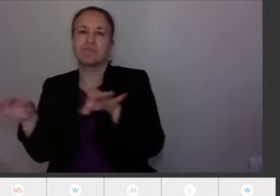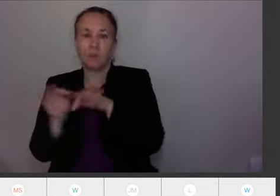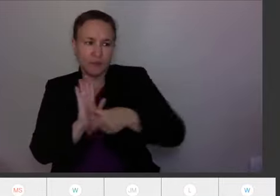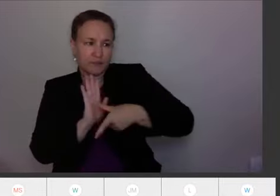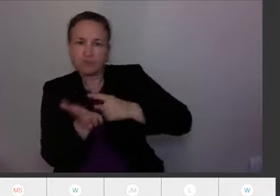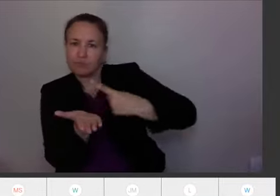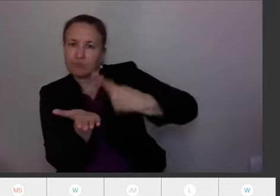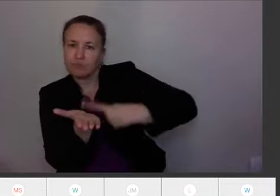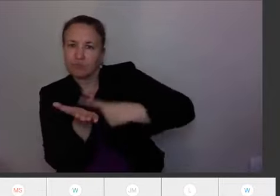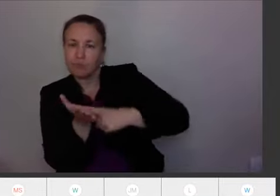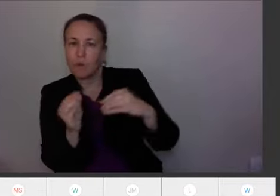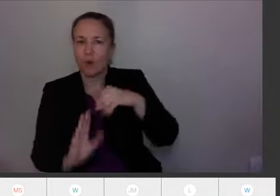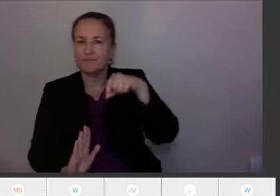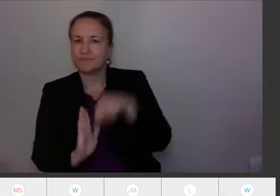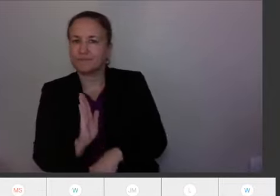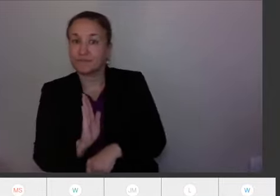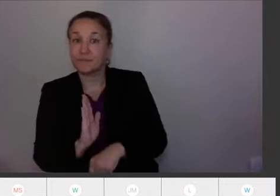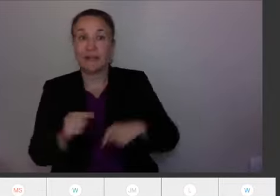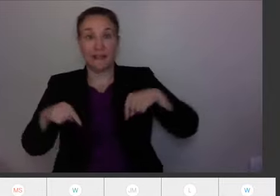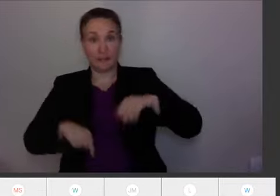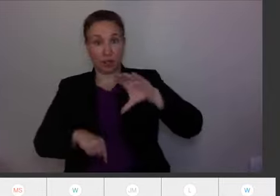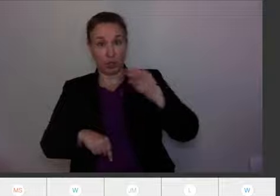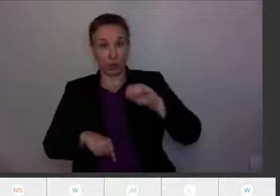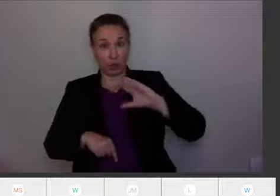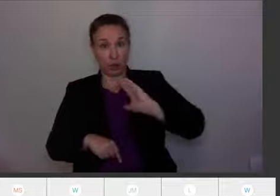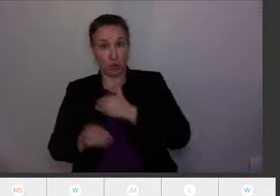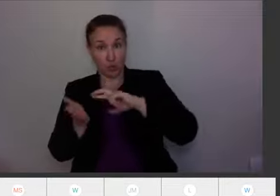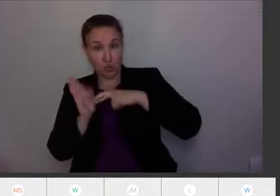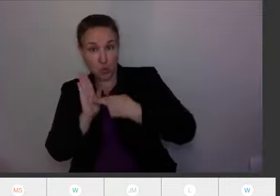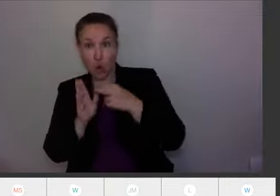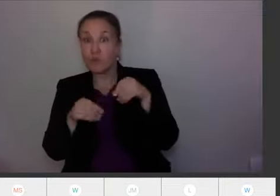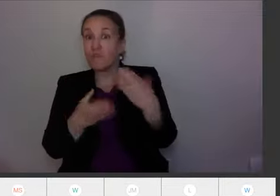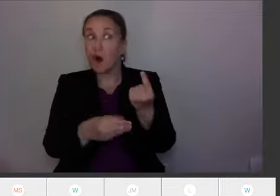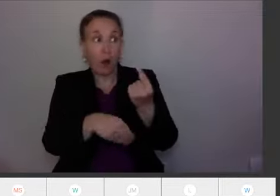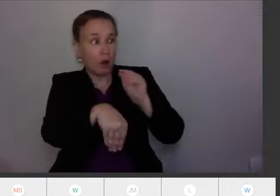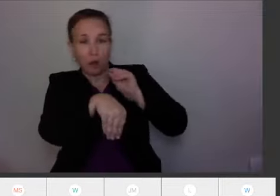and our role here at the county is to provide that guidance and support